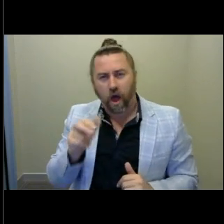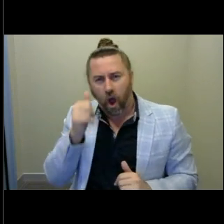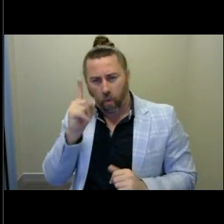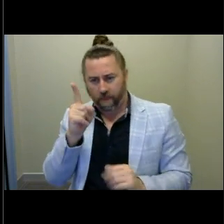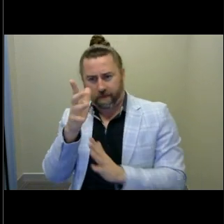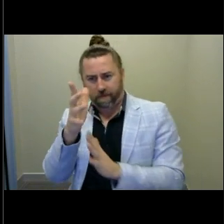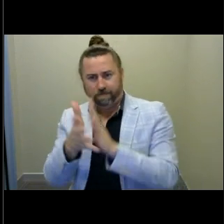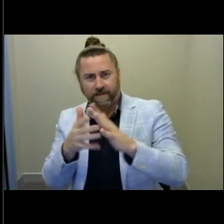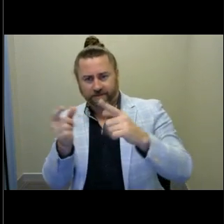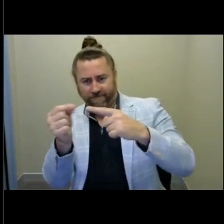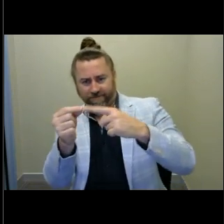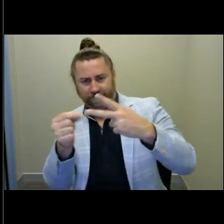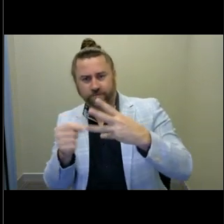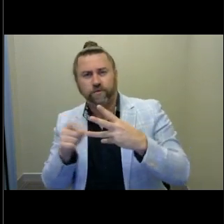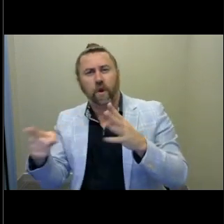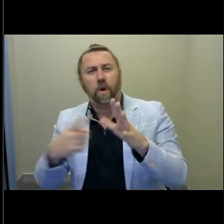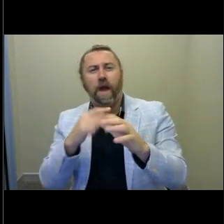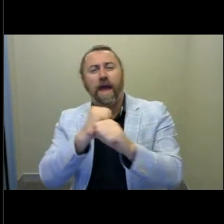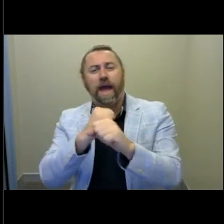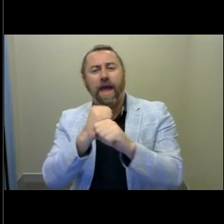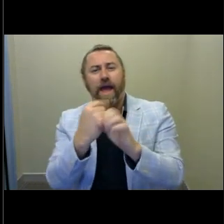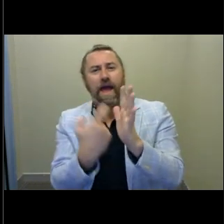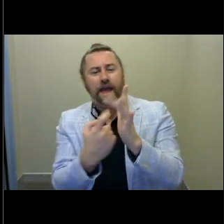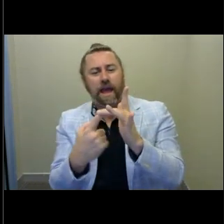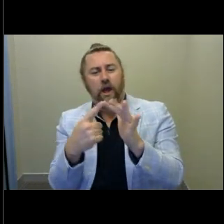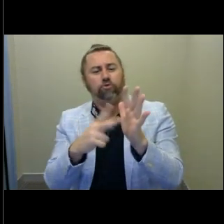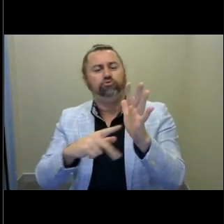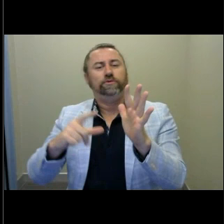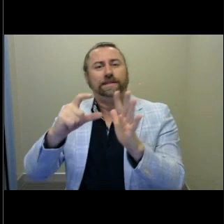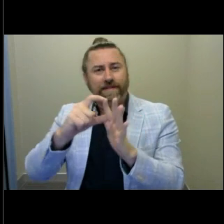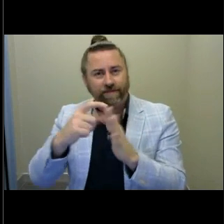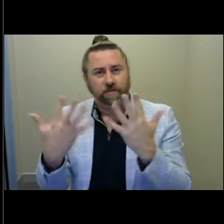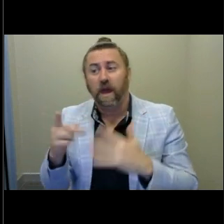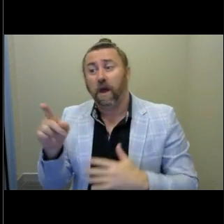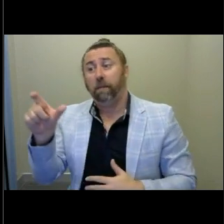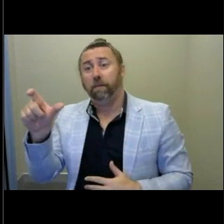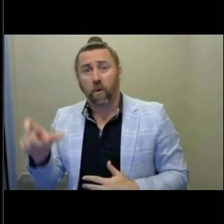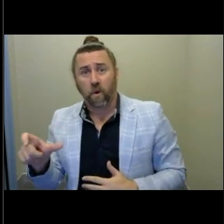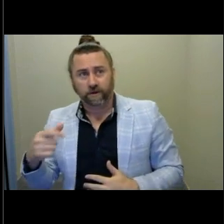So the aggrieved is usually the person identified as most in need of protection.